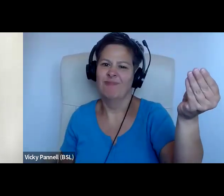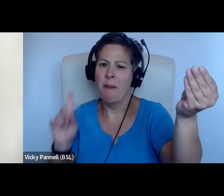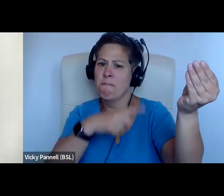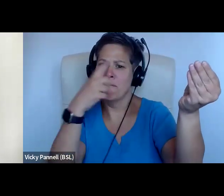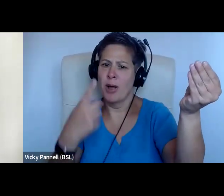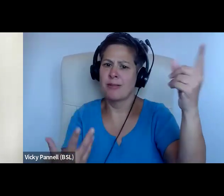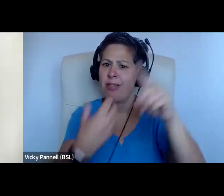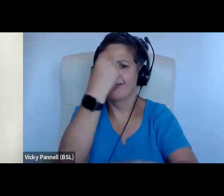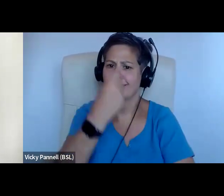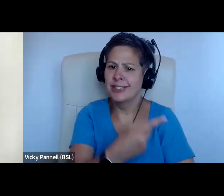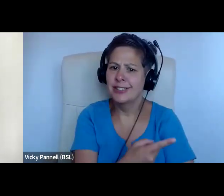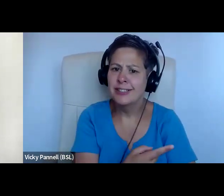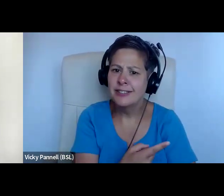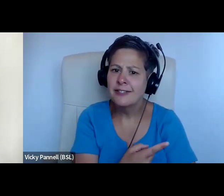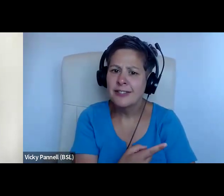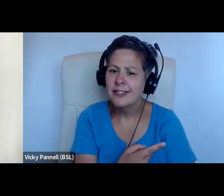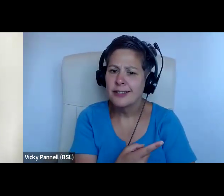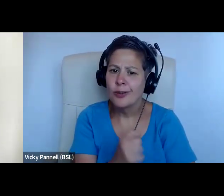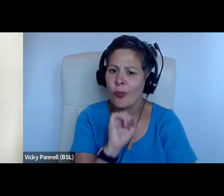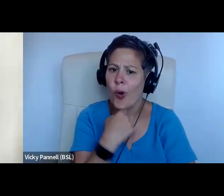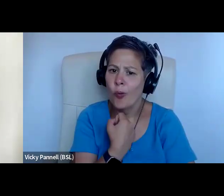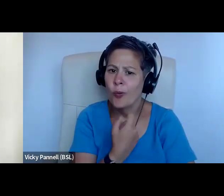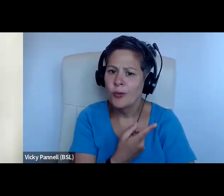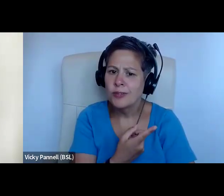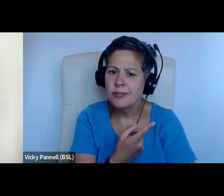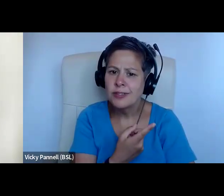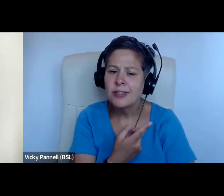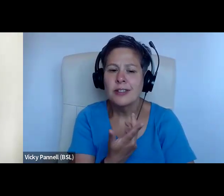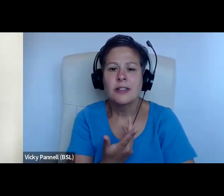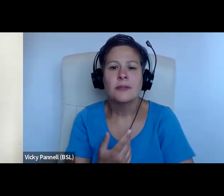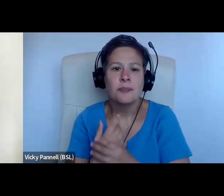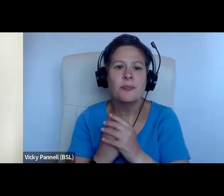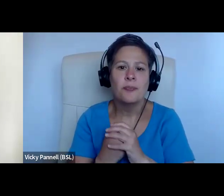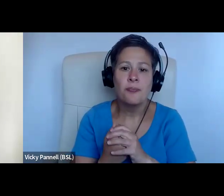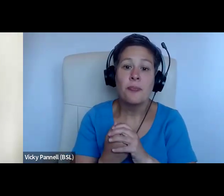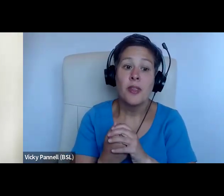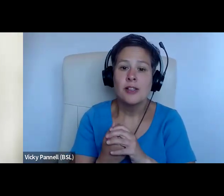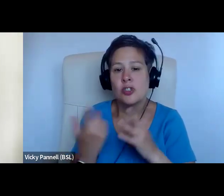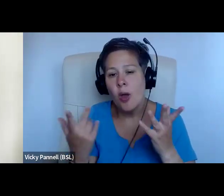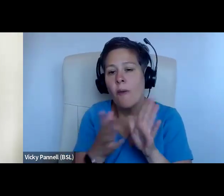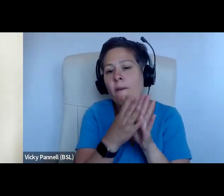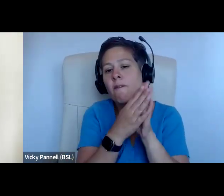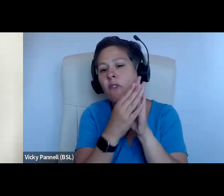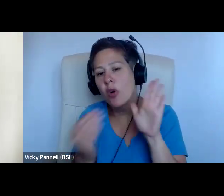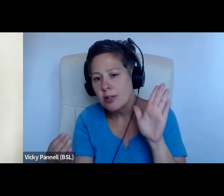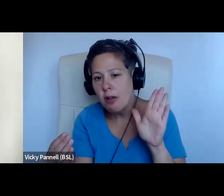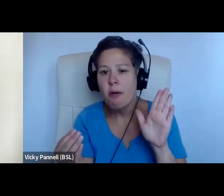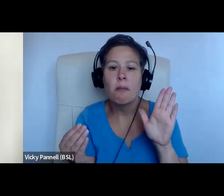in the case of this Access to Work consultation, one can read comments that Been made by the relevant ministers, look at things that the